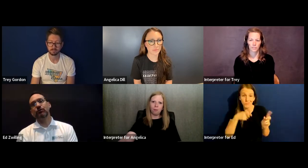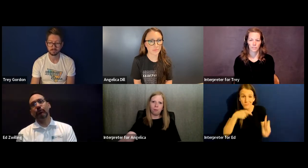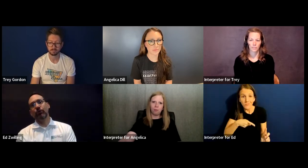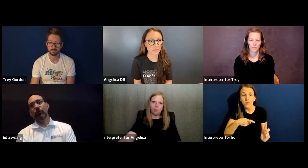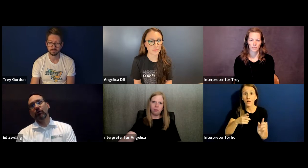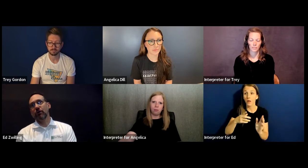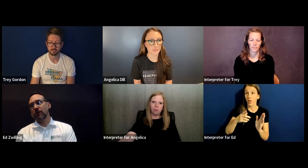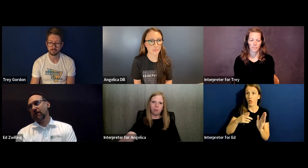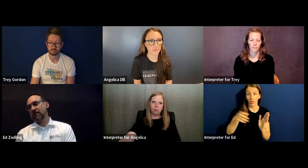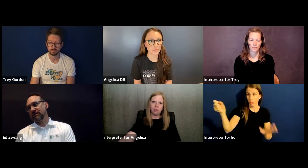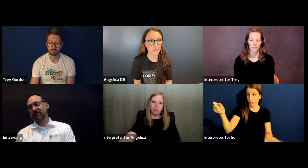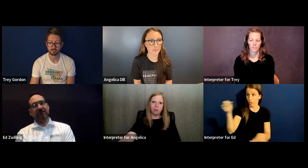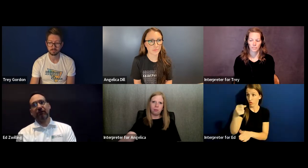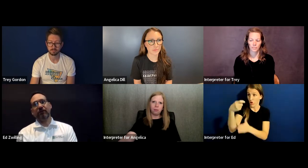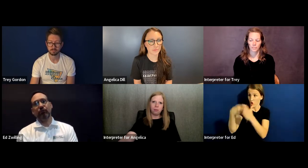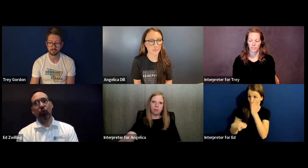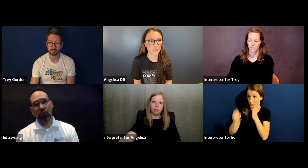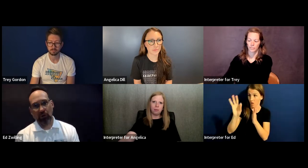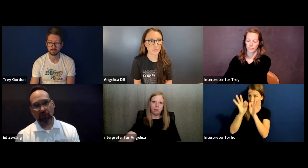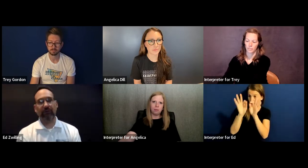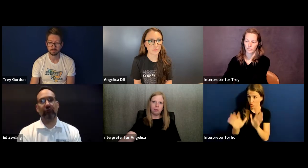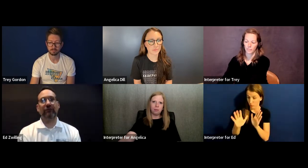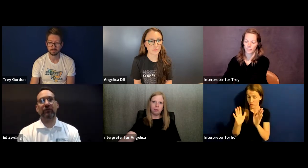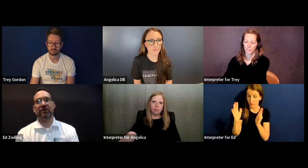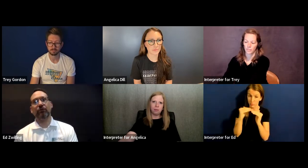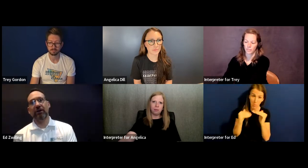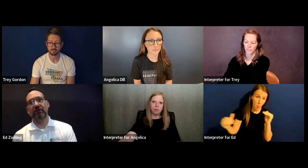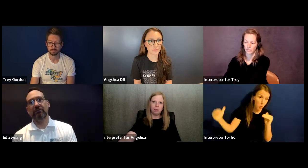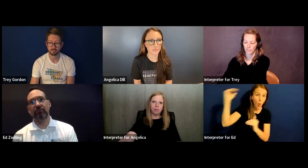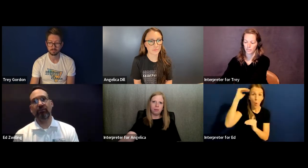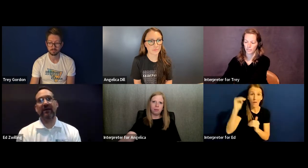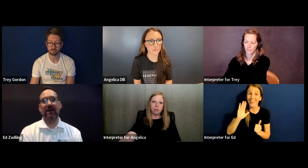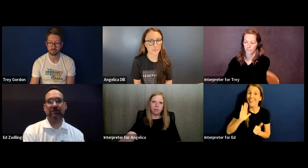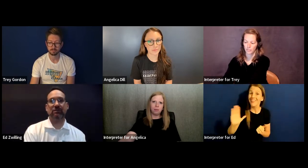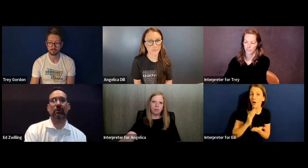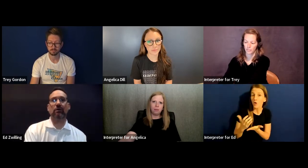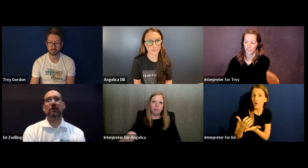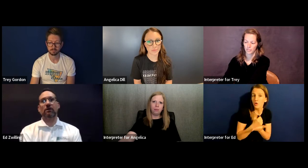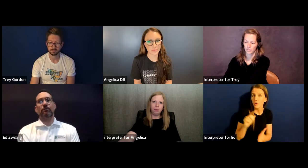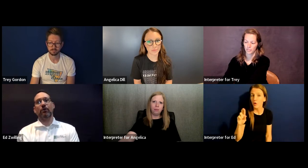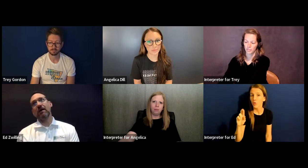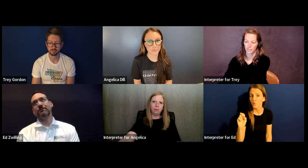interpreter is significantly more than the revenue generated by that customer perhaps